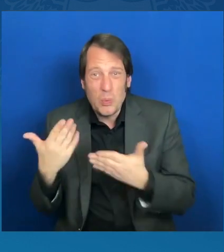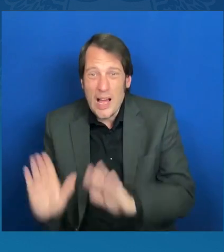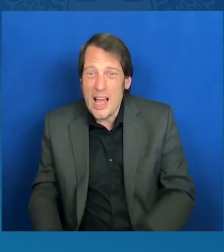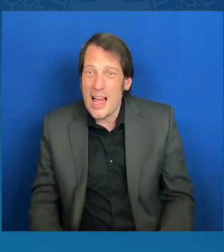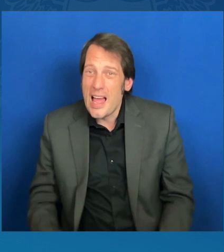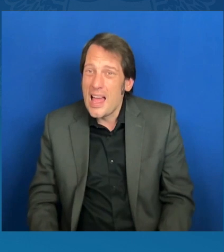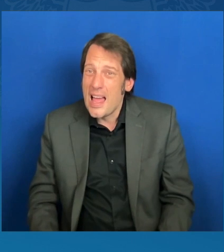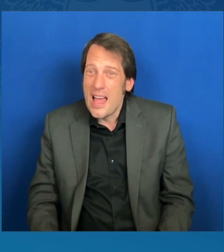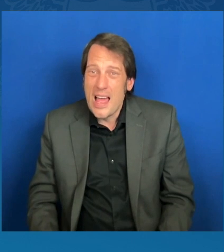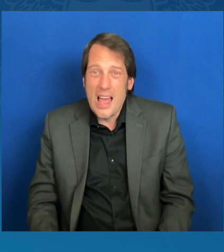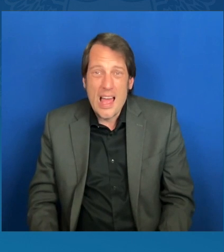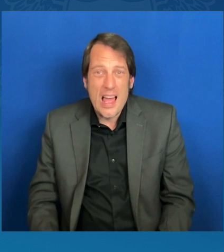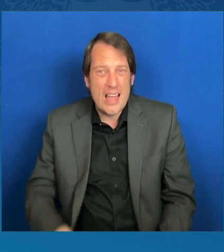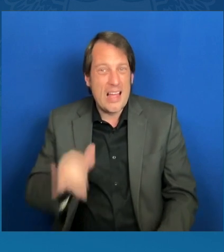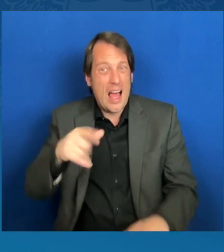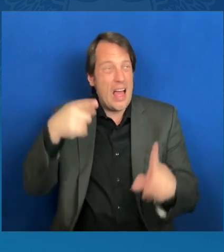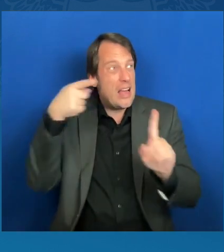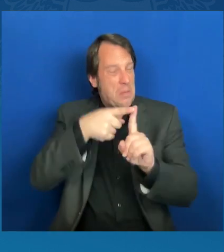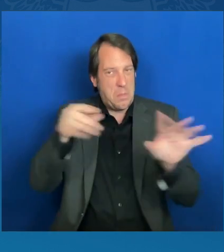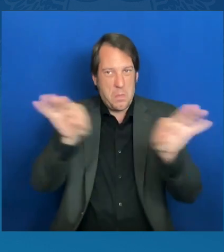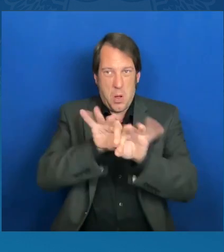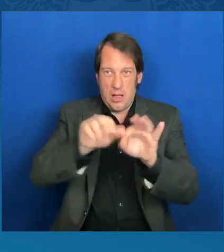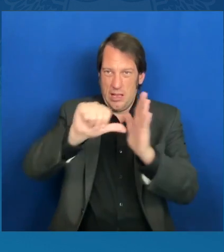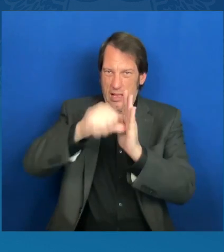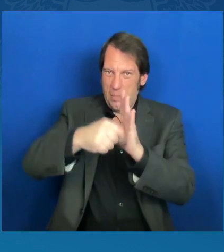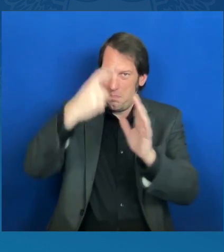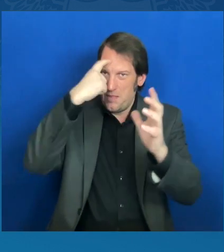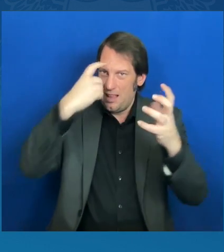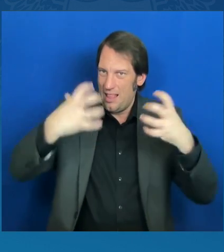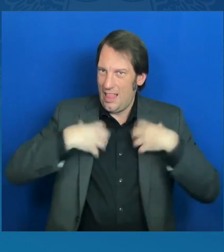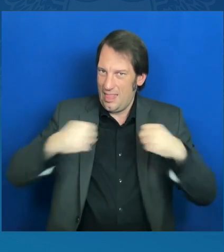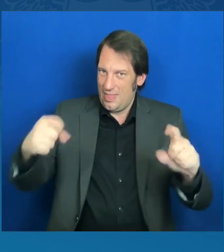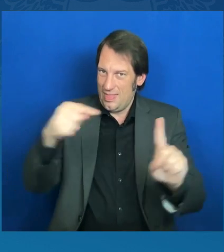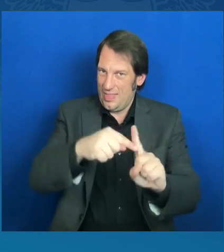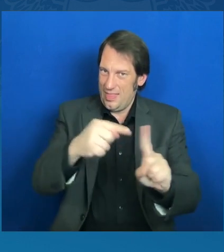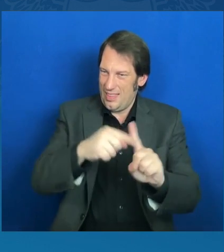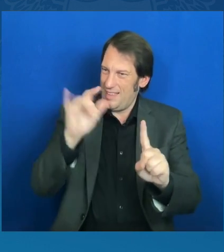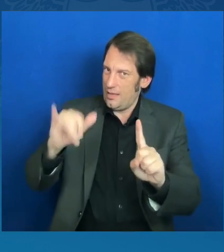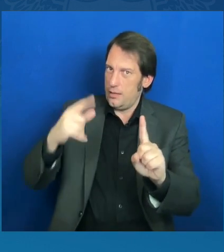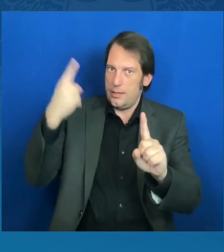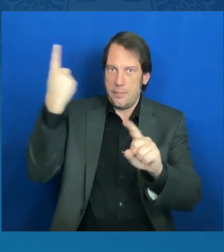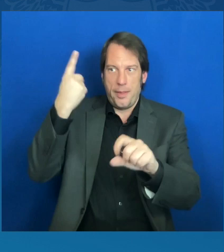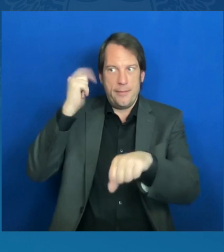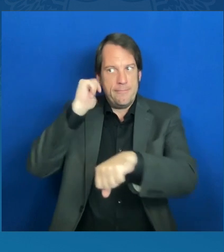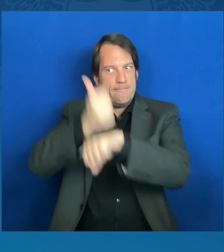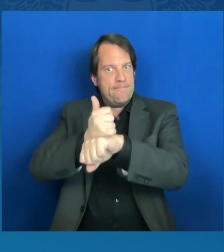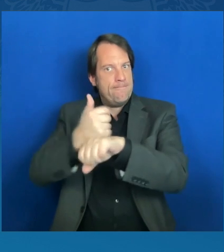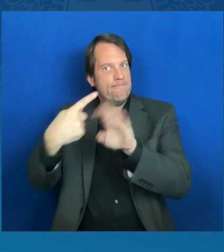which is part of the model that you all are modeling for the rest of the country.